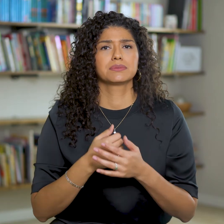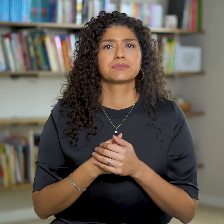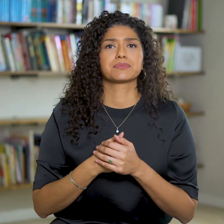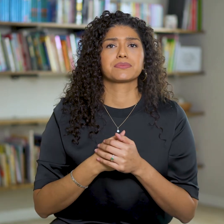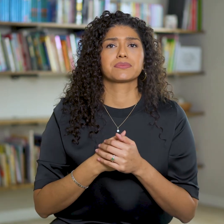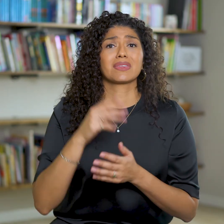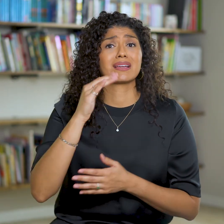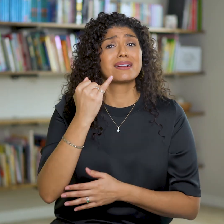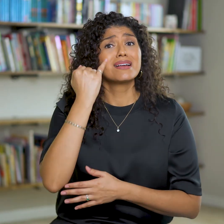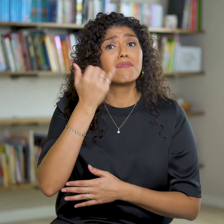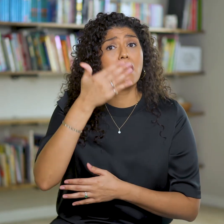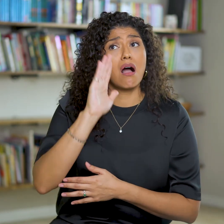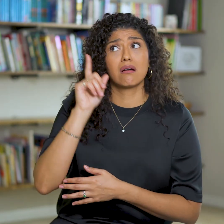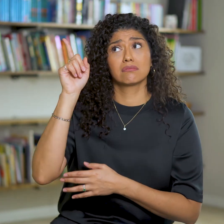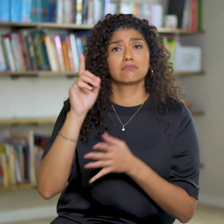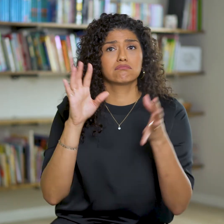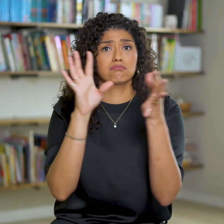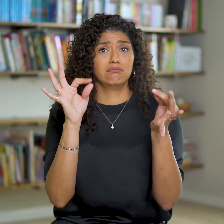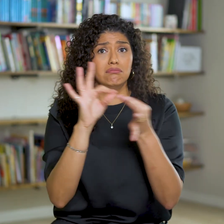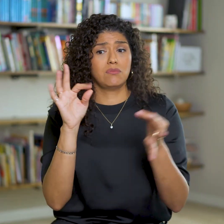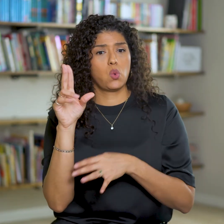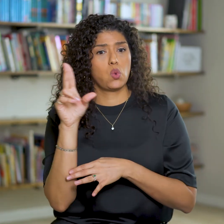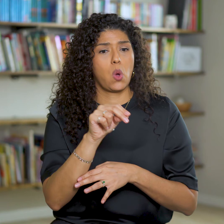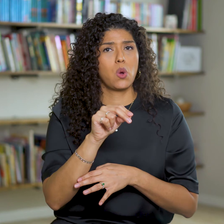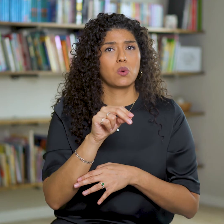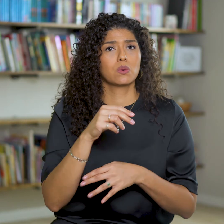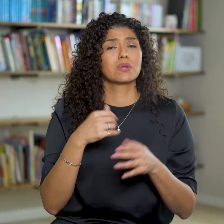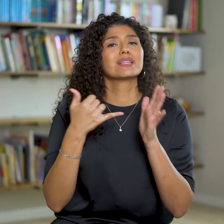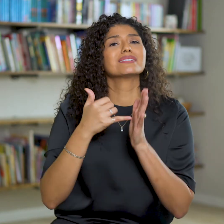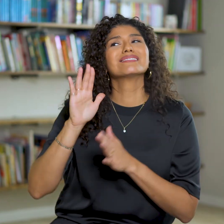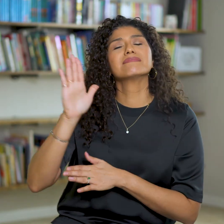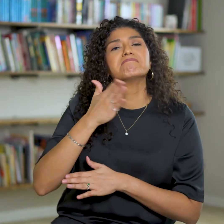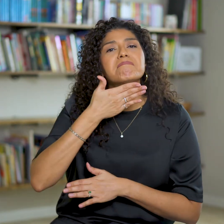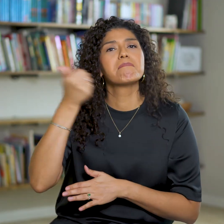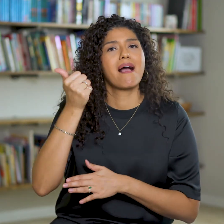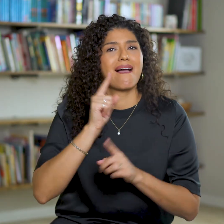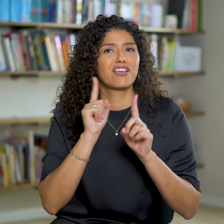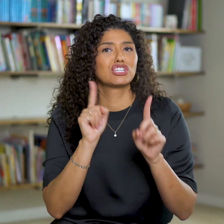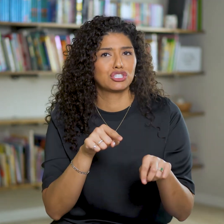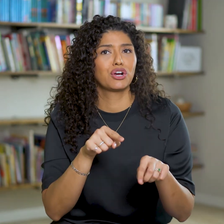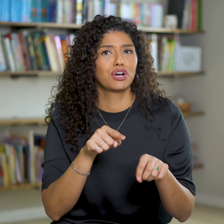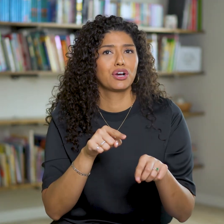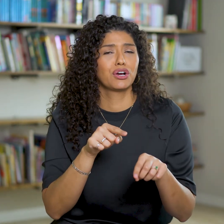If God says, “no”, it is His kindest possible answer.